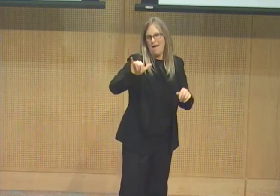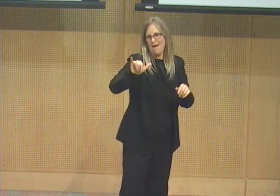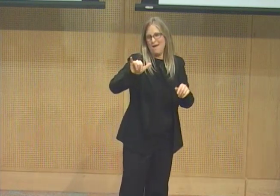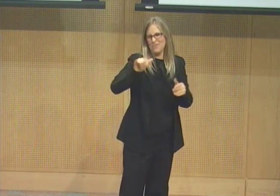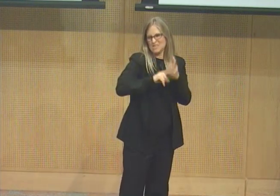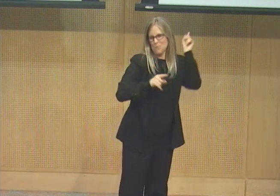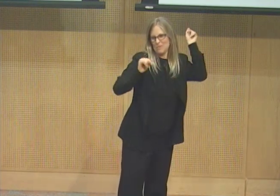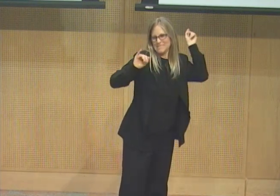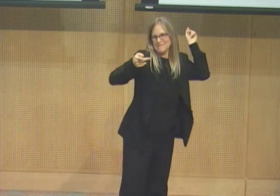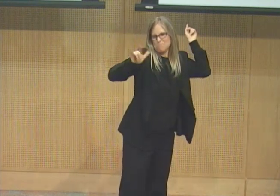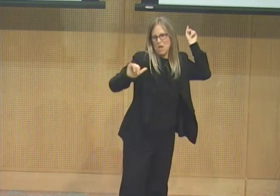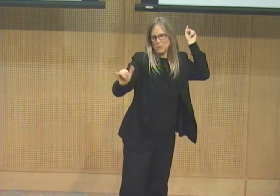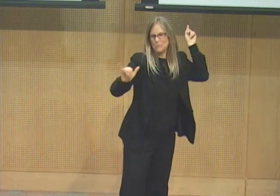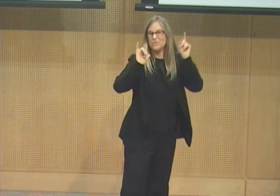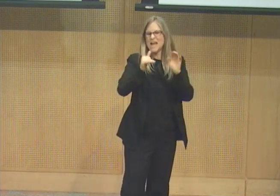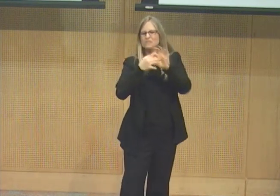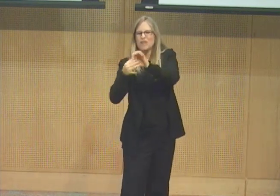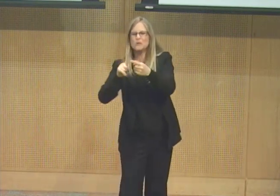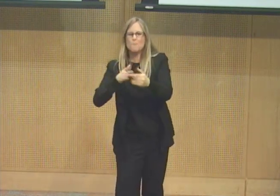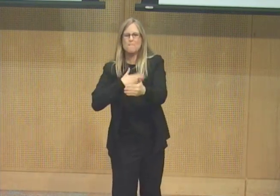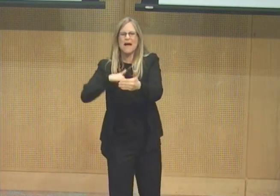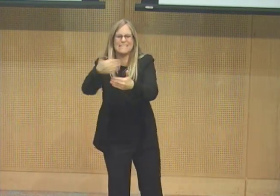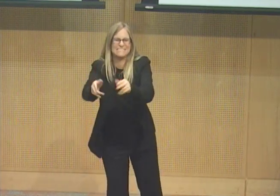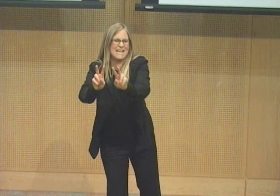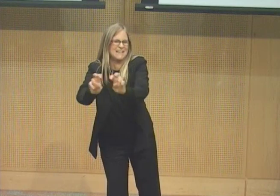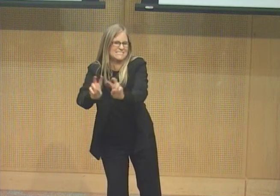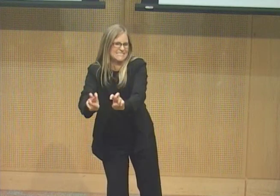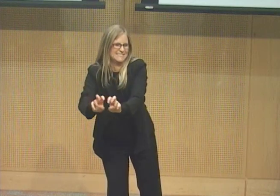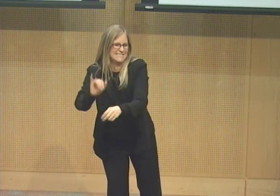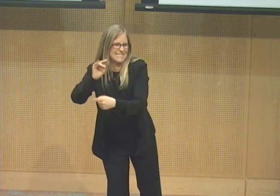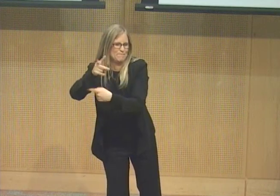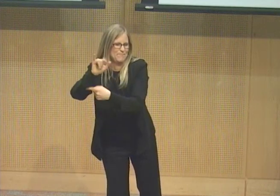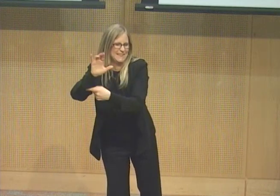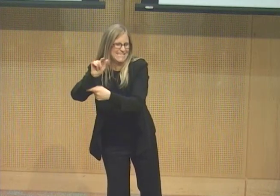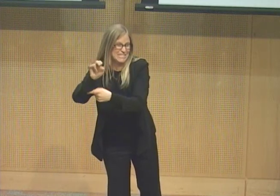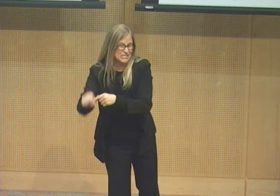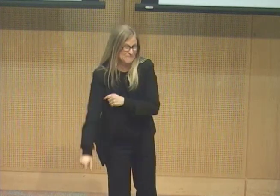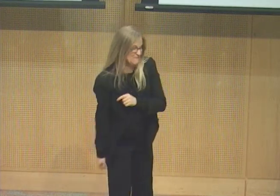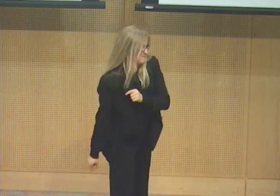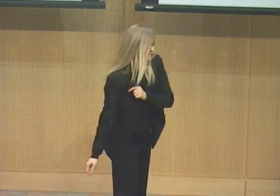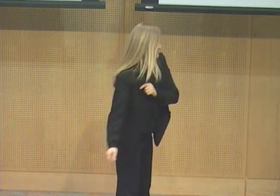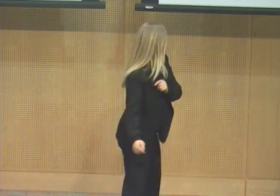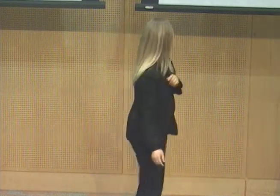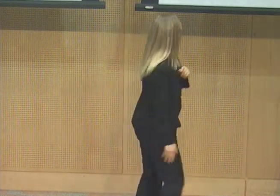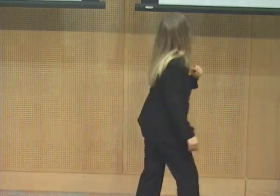It implies that they don't get out and enjoy these normal activities.